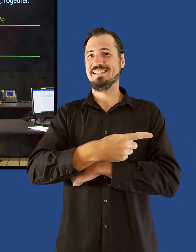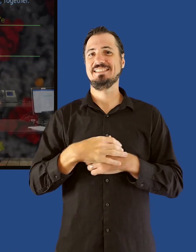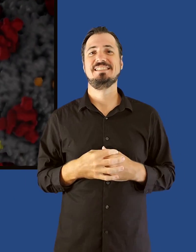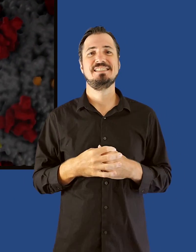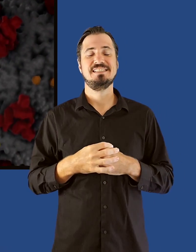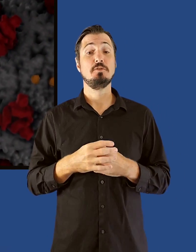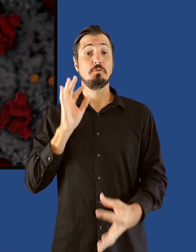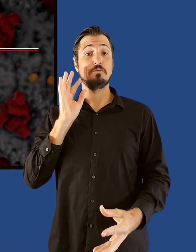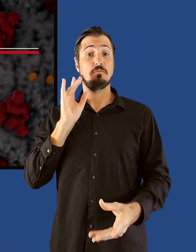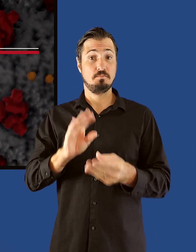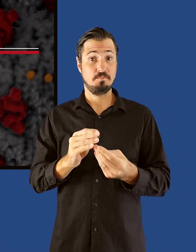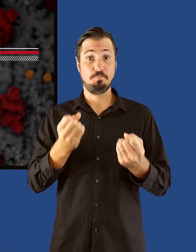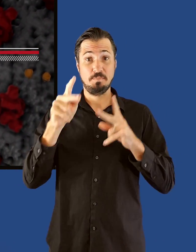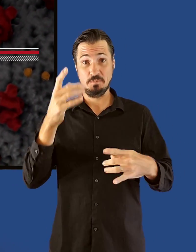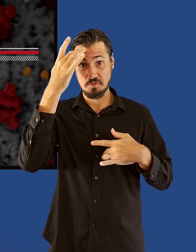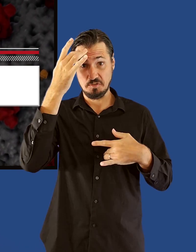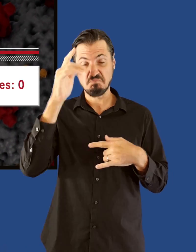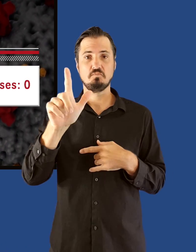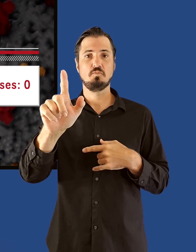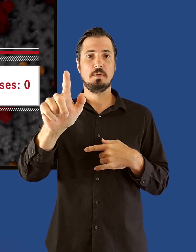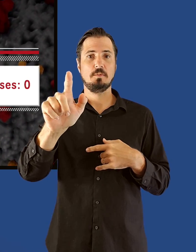Our cumulative number of confirmed cases remains at 21.